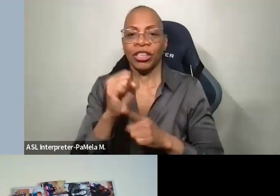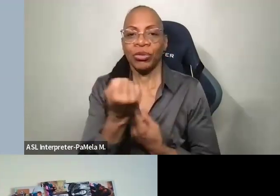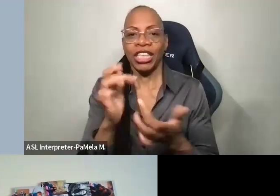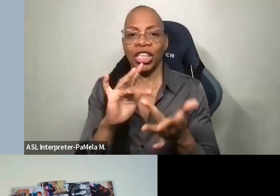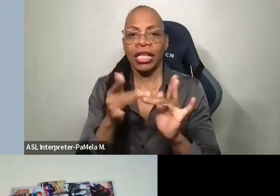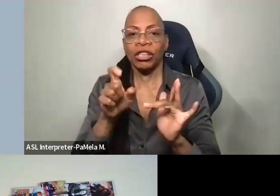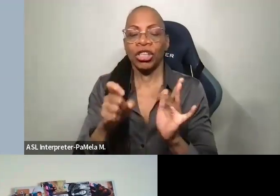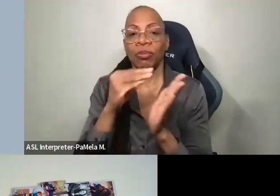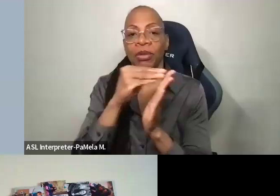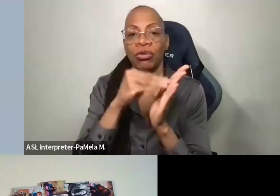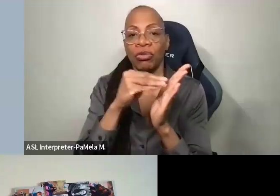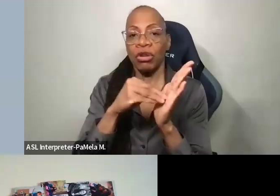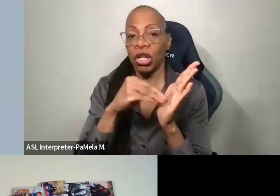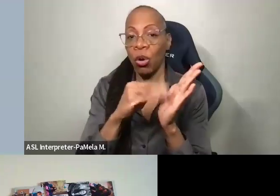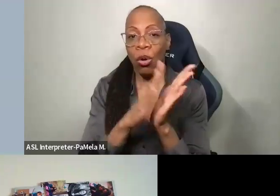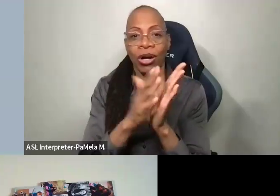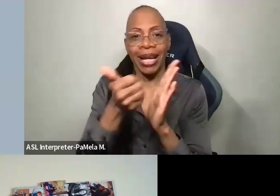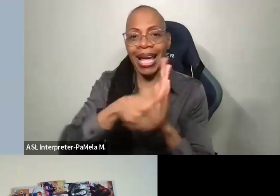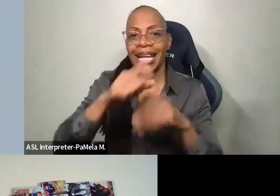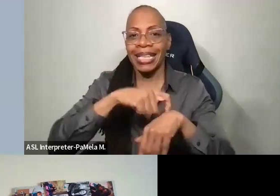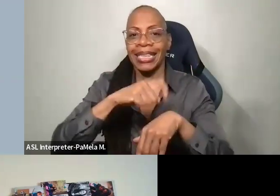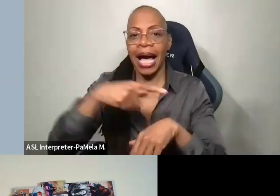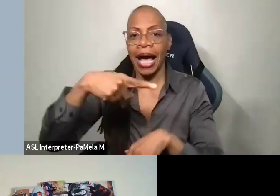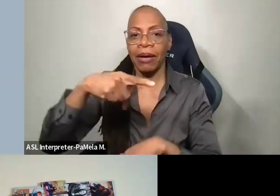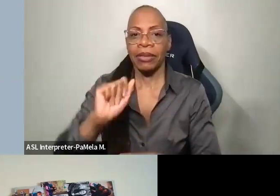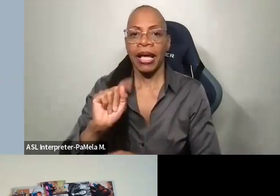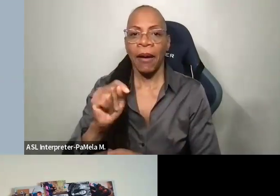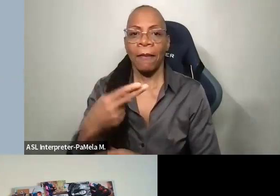anytime the PATH worker interacts with a client.